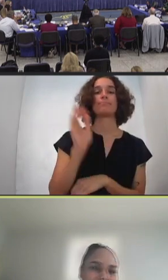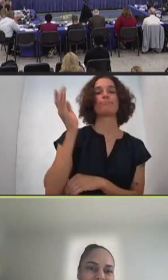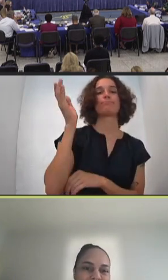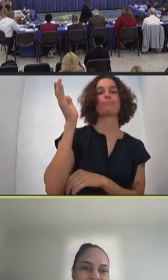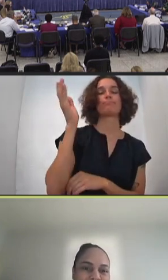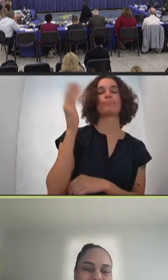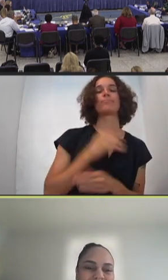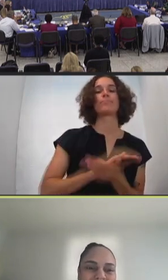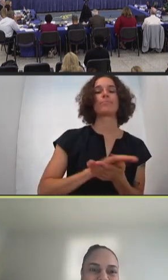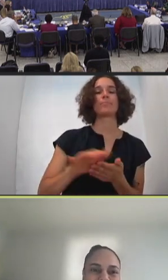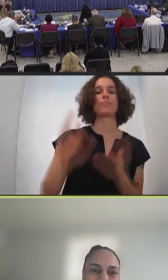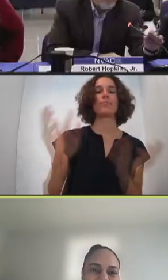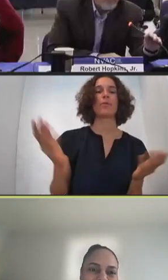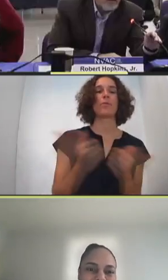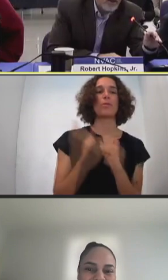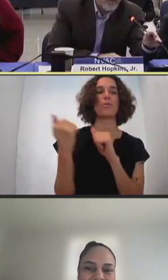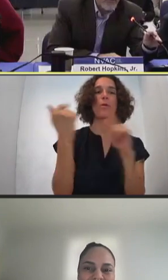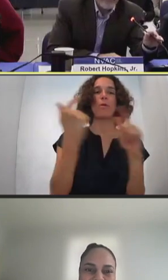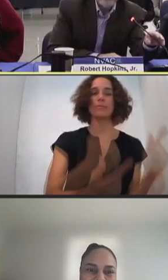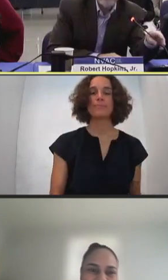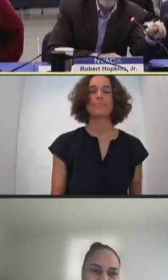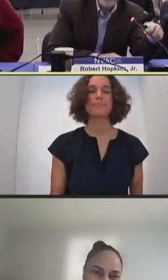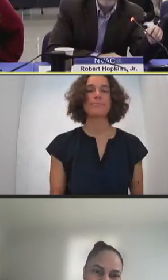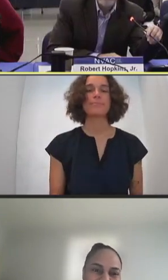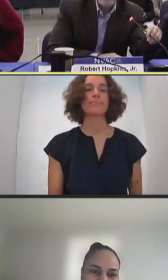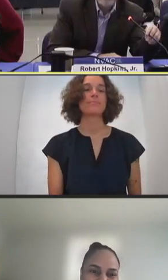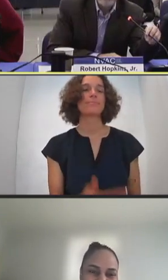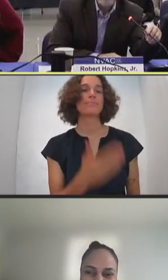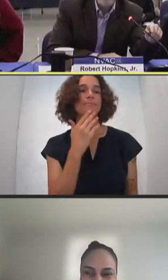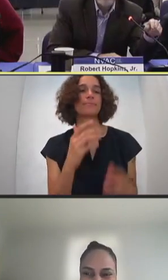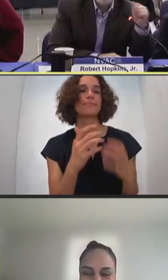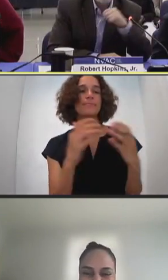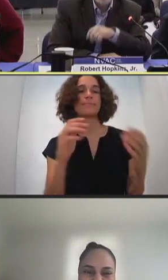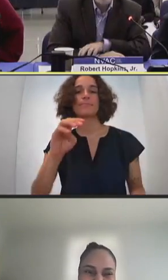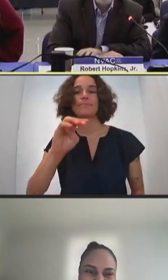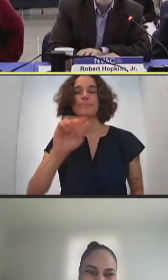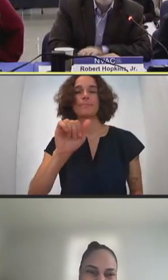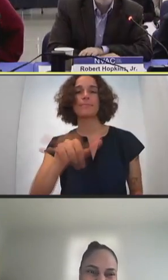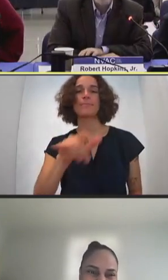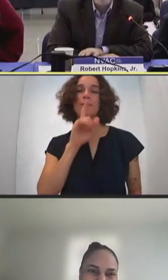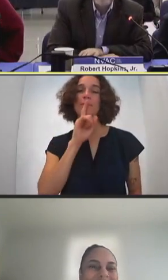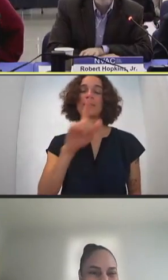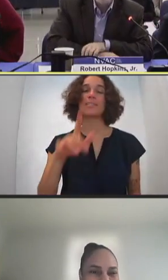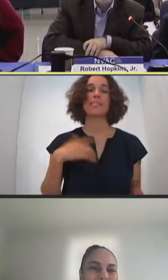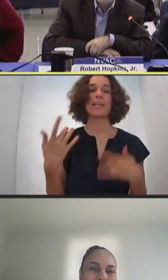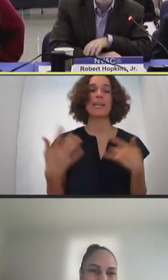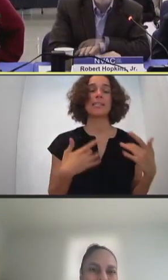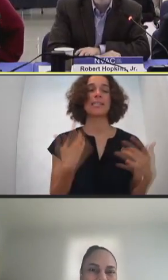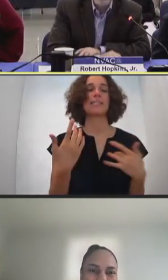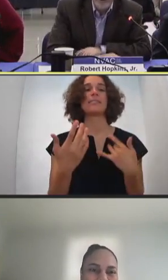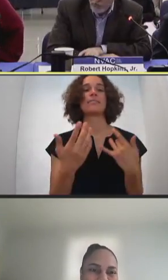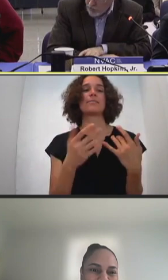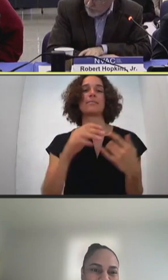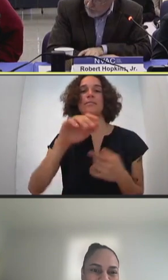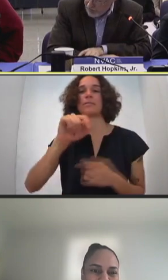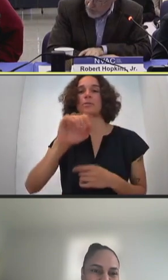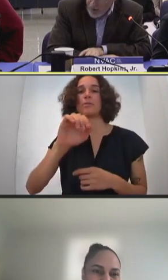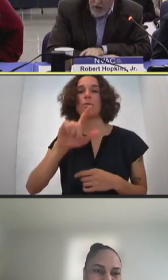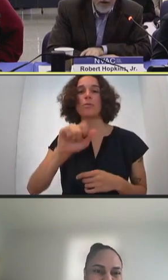Robert Hopkins: Thank you very much, May. Very exciting set of tools and resources.